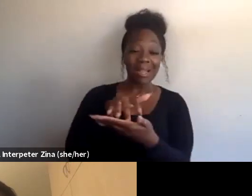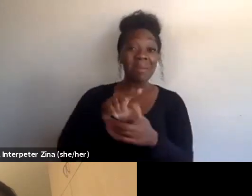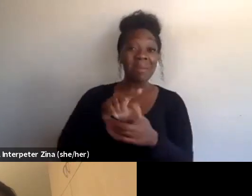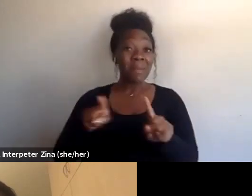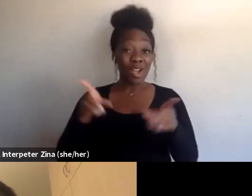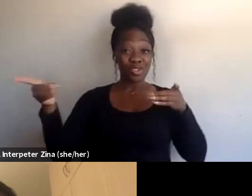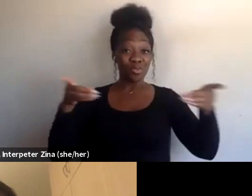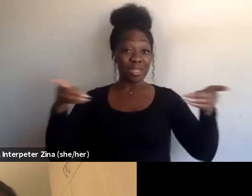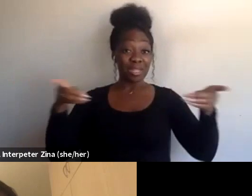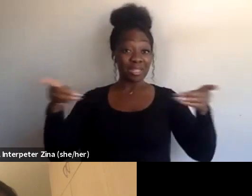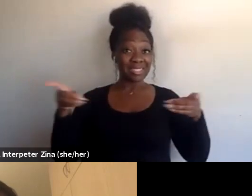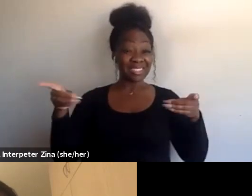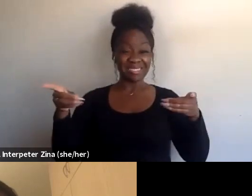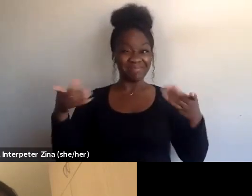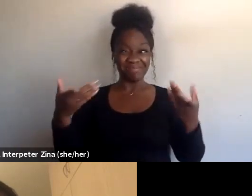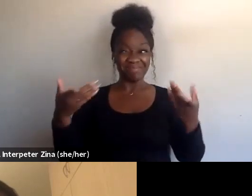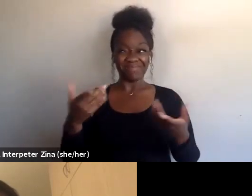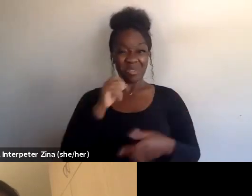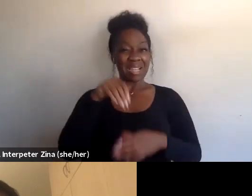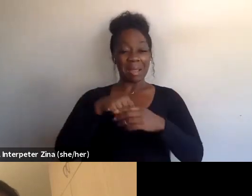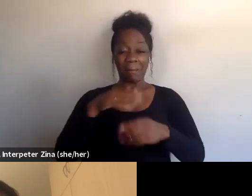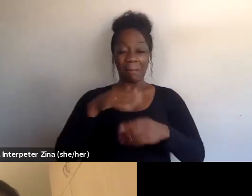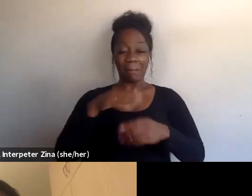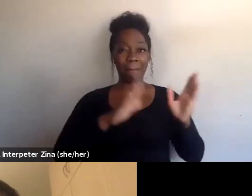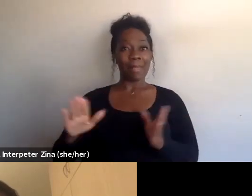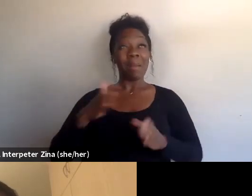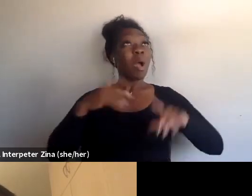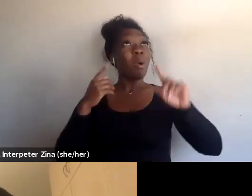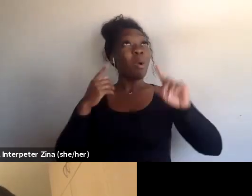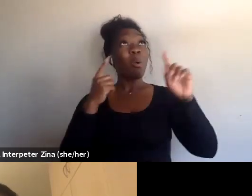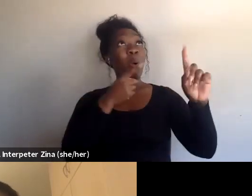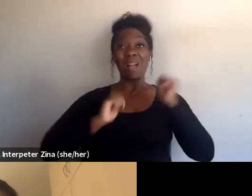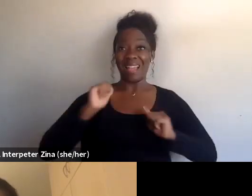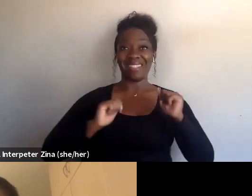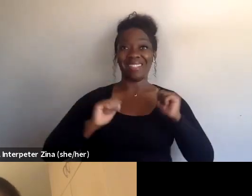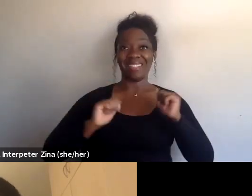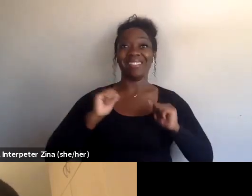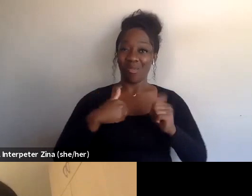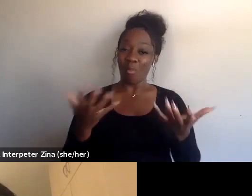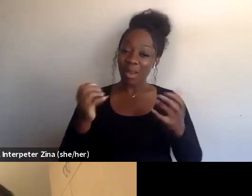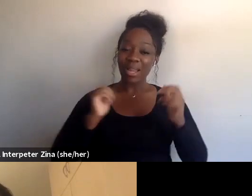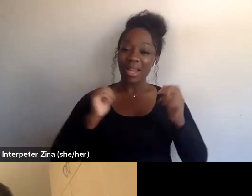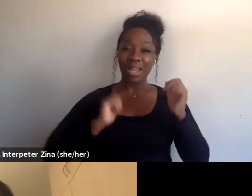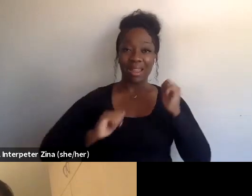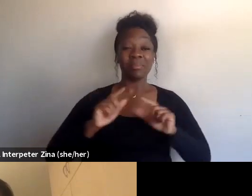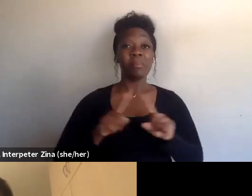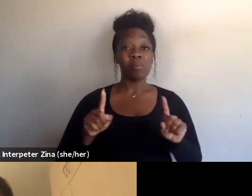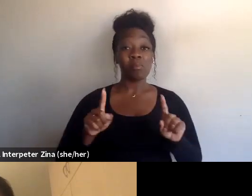in the course I really wanted to act. I really wanted to act but when I got the opportunity